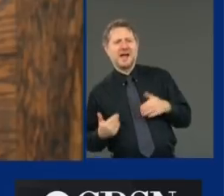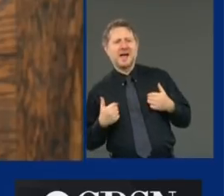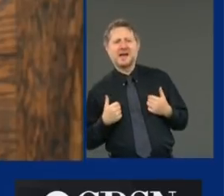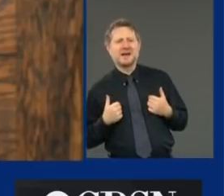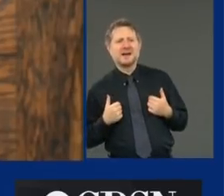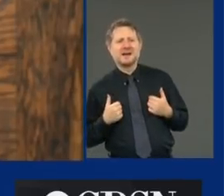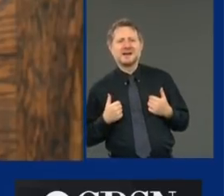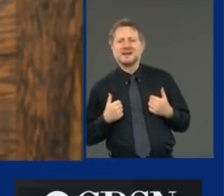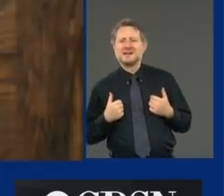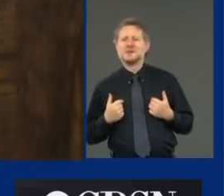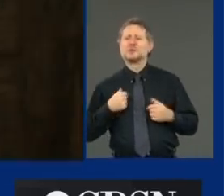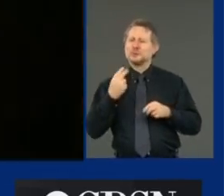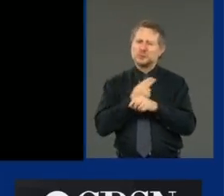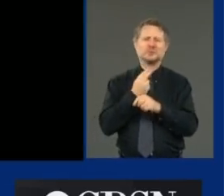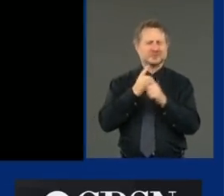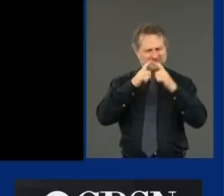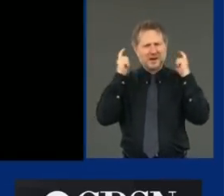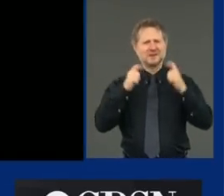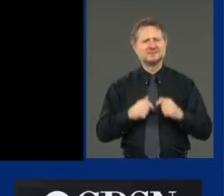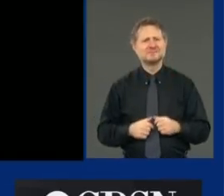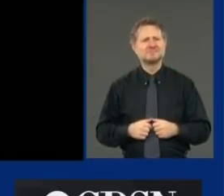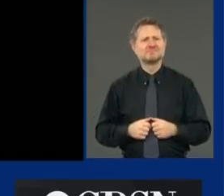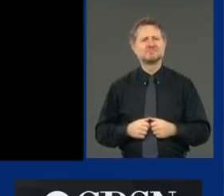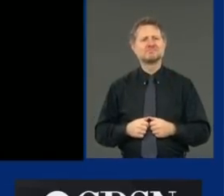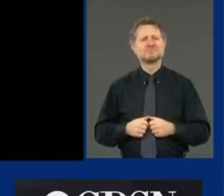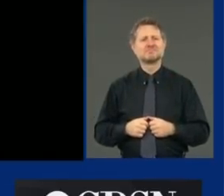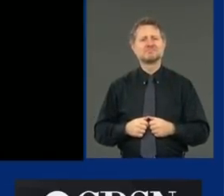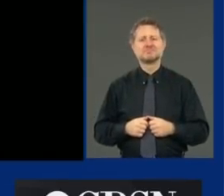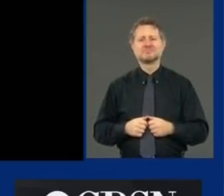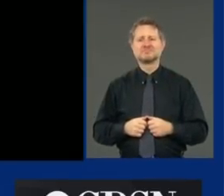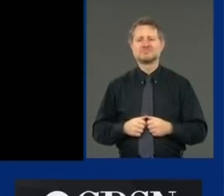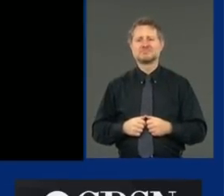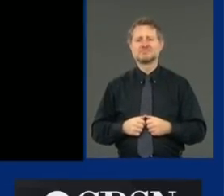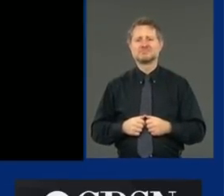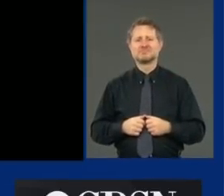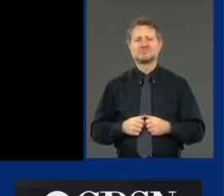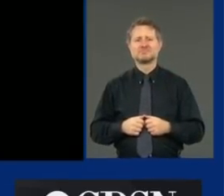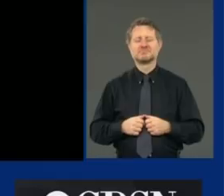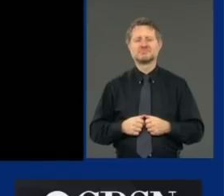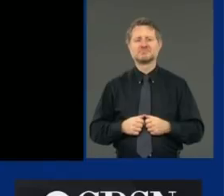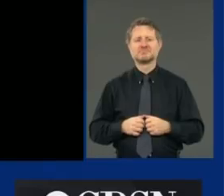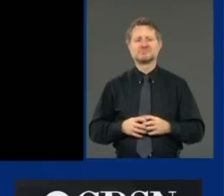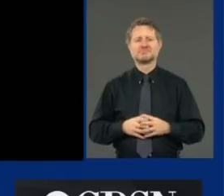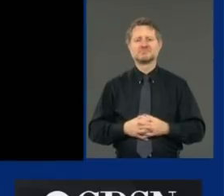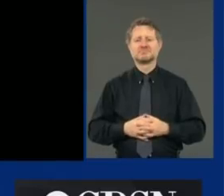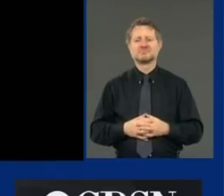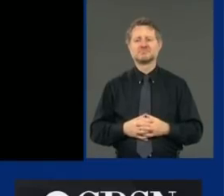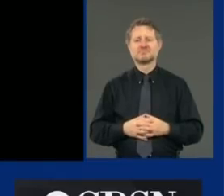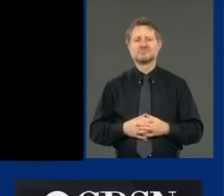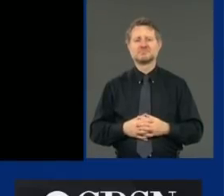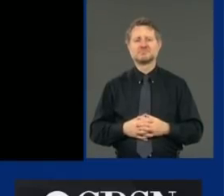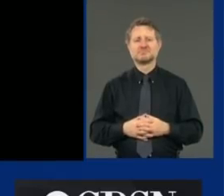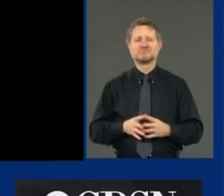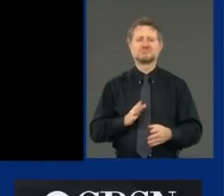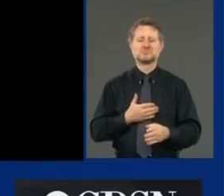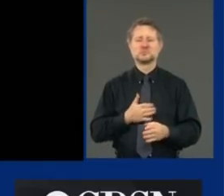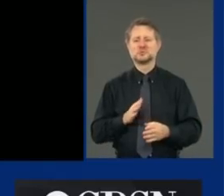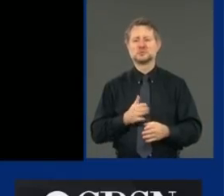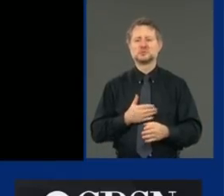WE PRAY FOR NORMALITY IN THIS COMMUNITY. WE WITHDRAW. OUR MASKS ON BECAUSE WE FEAR OF GETTING YOU SICK.